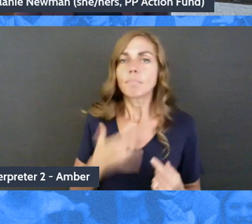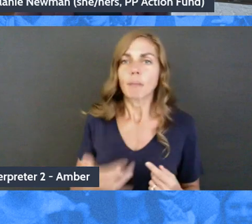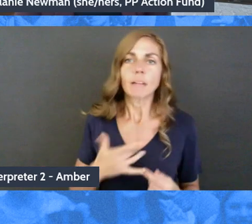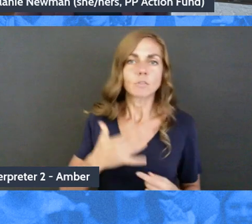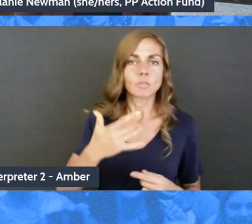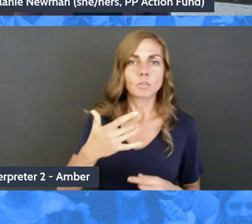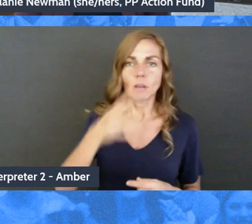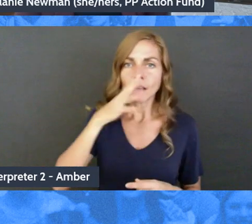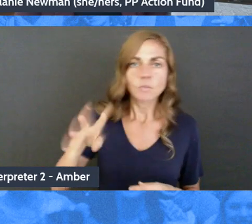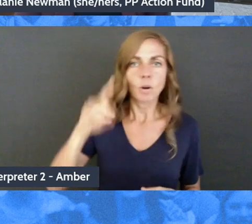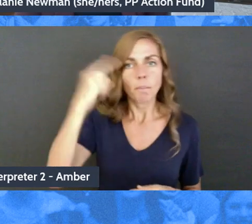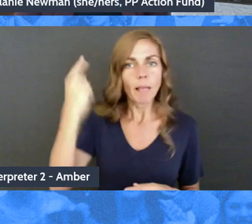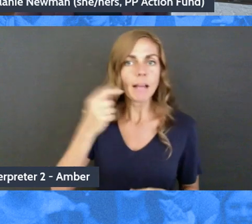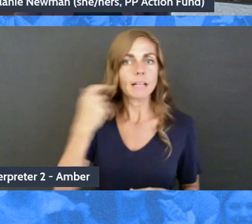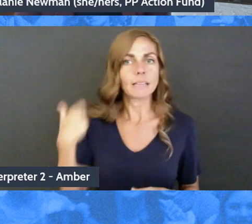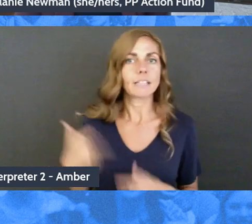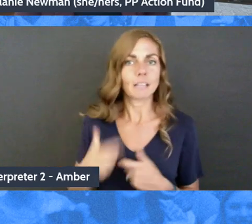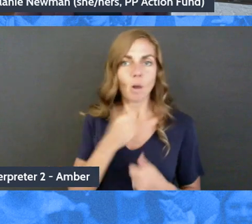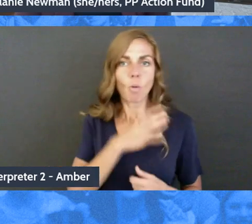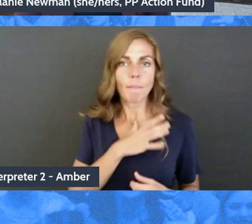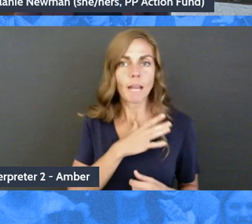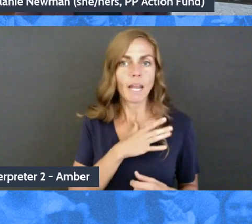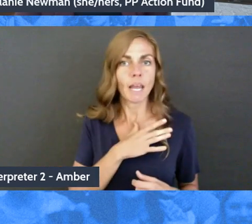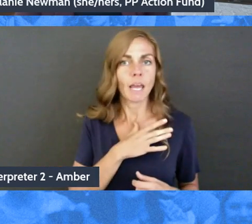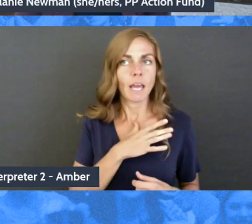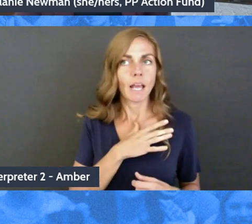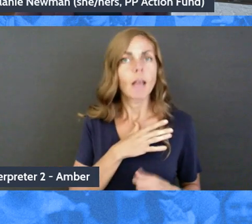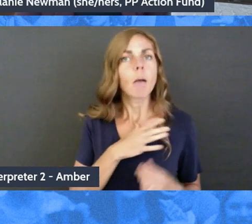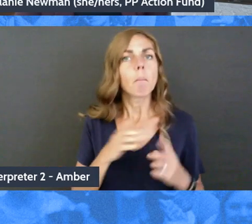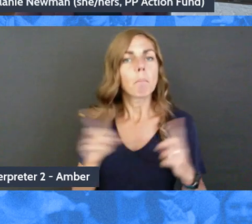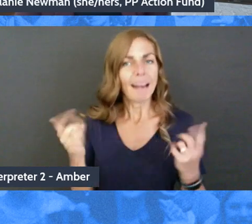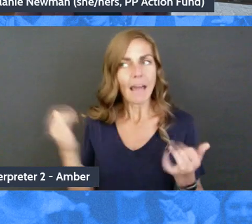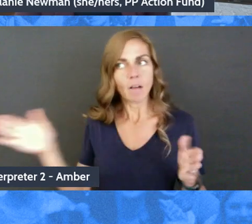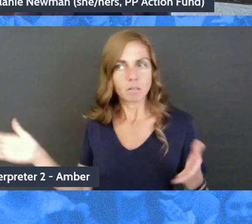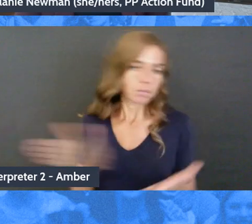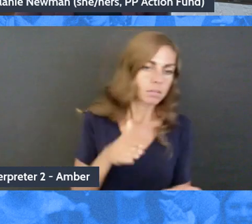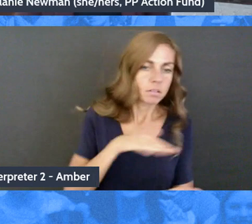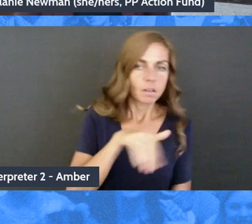And when it comes to child care, our hope right now is what we're pushing for